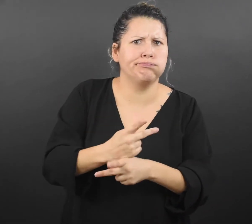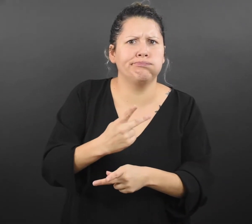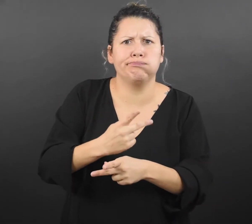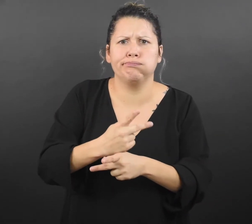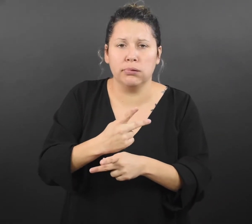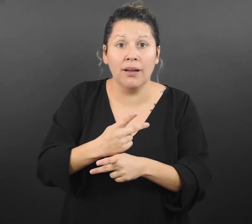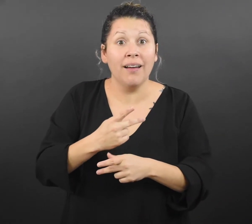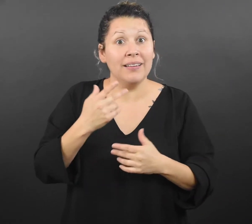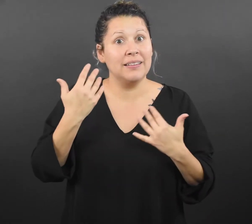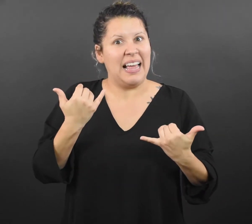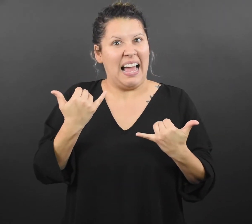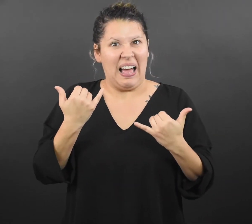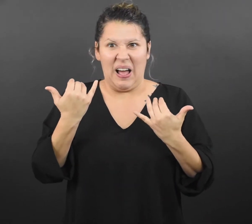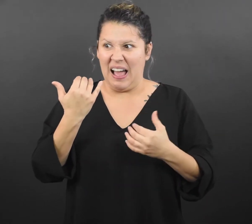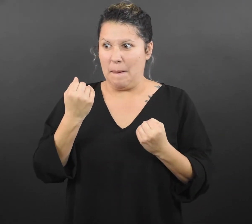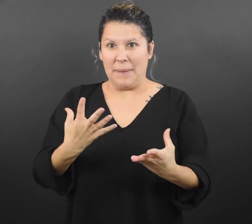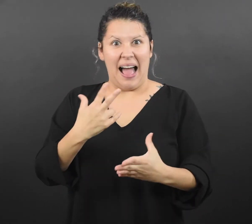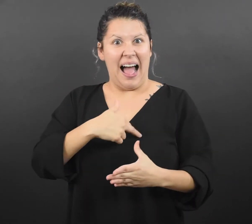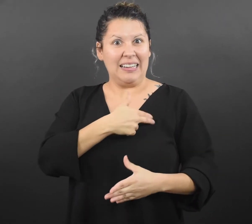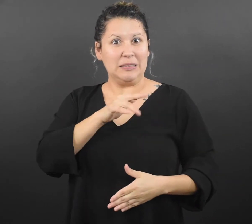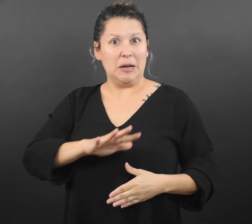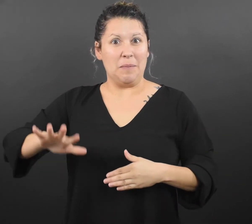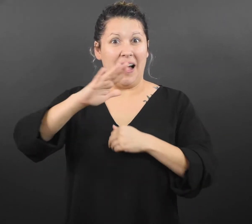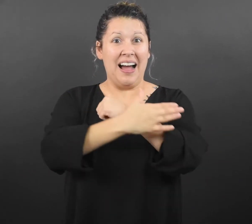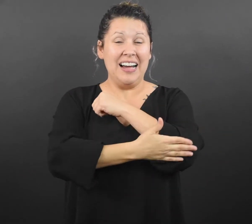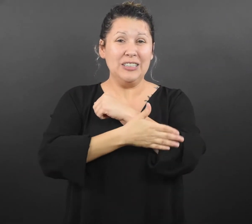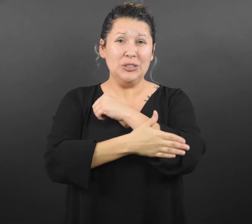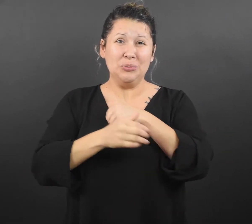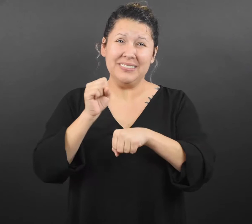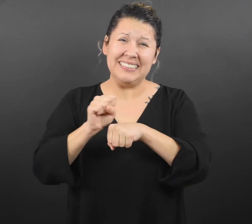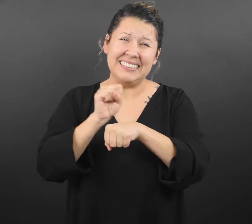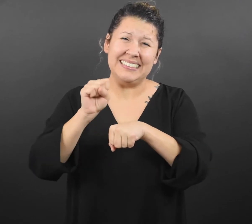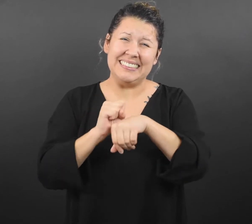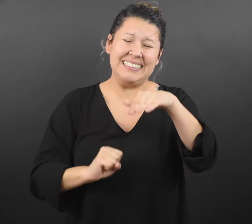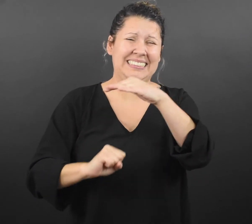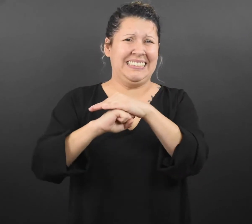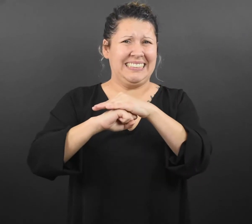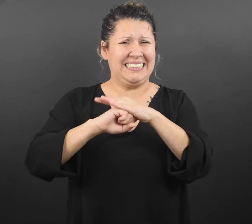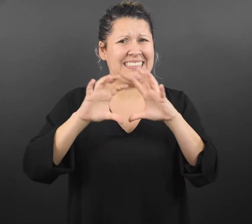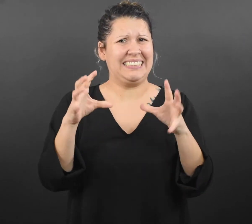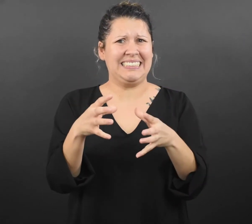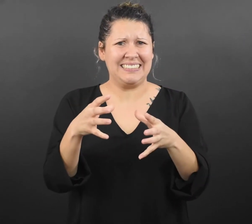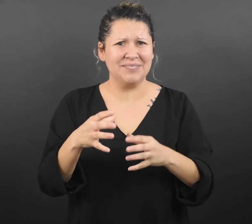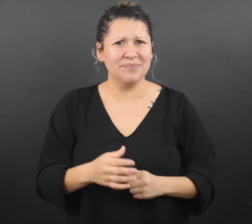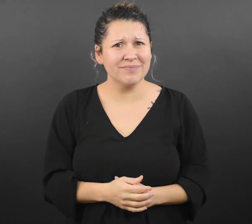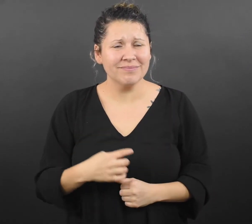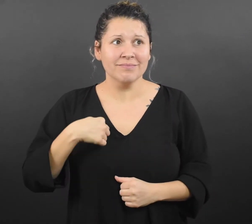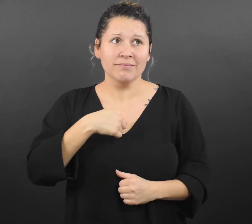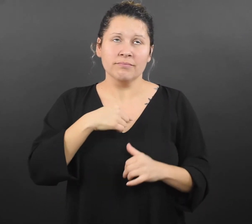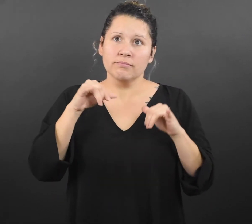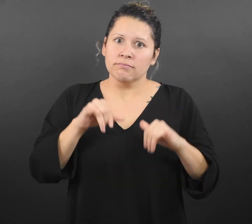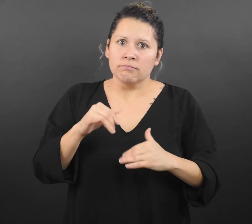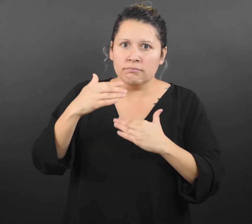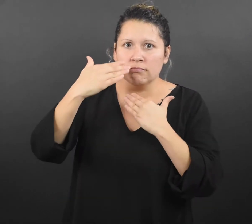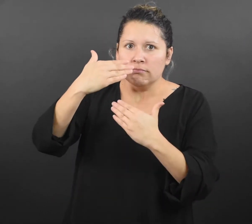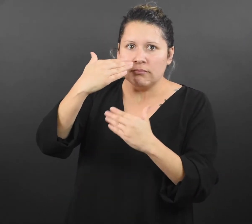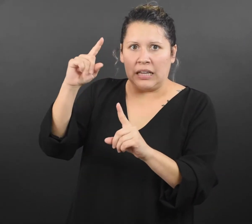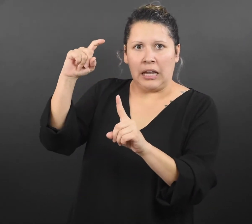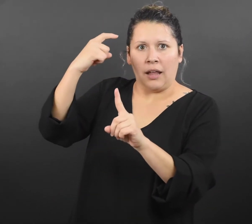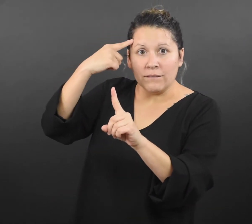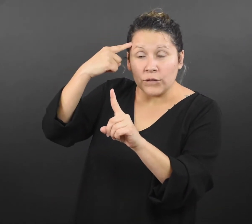has caused many hospitals across the country to reach capacity. We remain grateful to the Governor